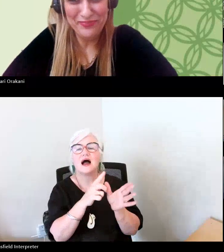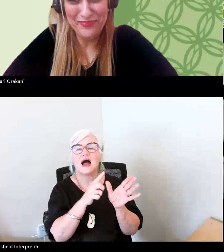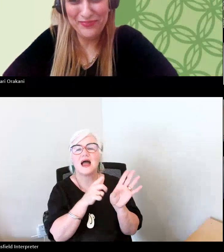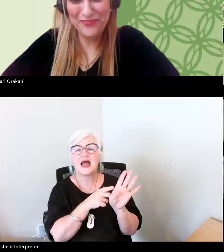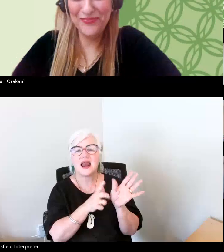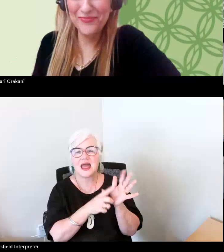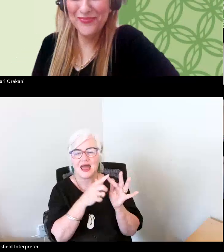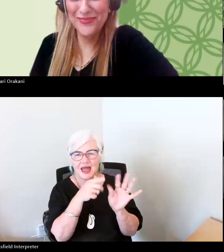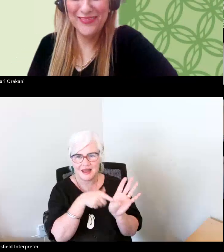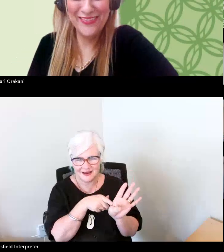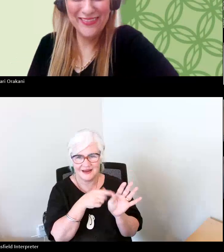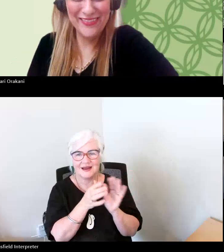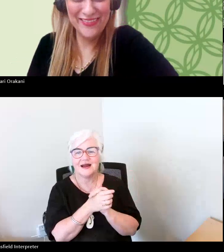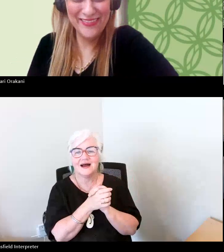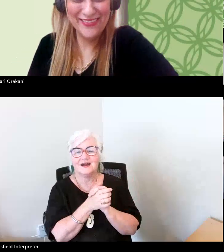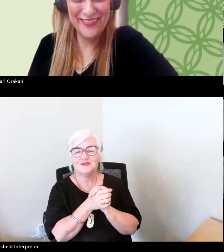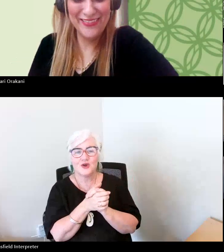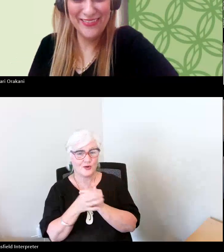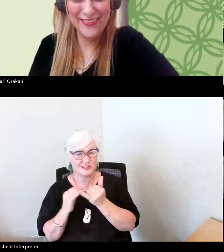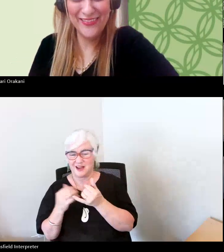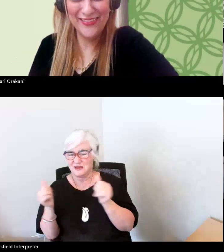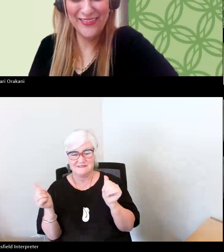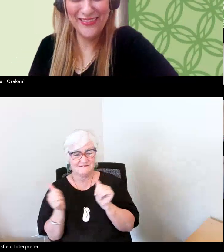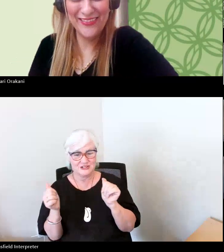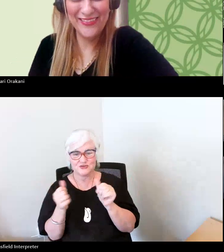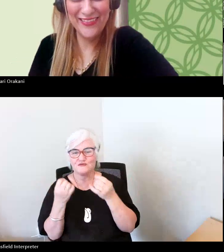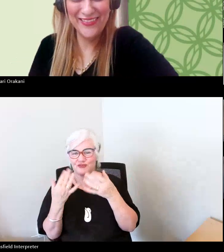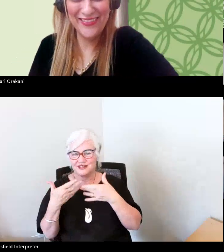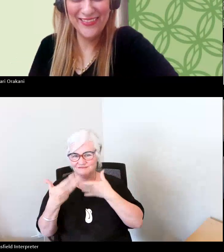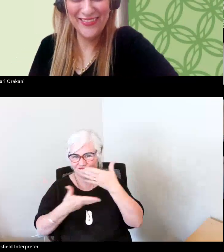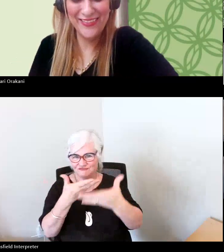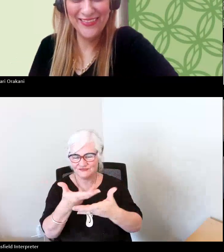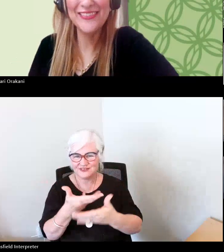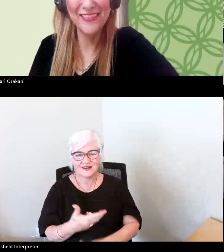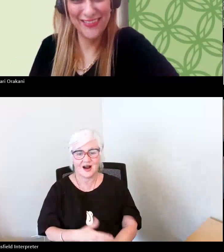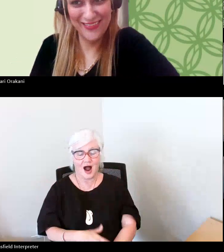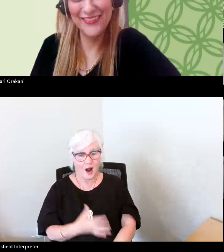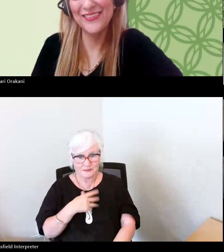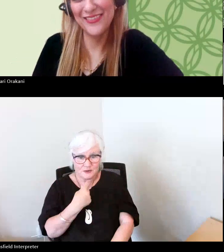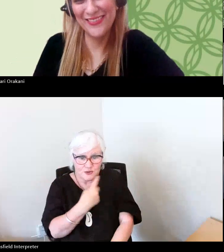Kia ora mai tatou. Actually, Saini put it perfectly, she took the words out of my mouth,